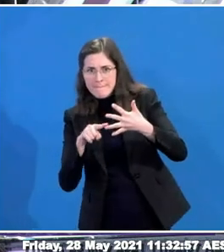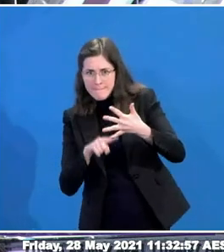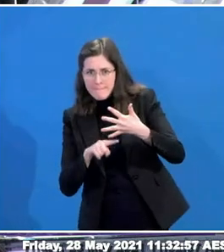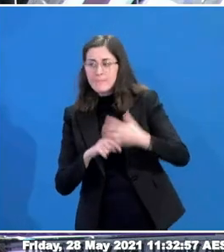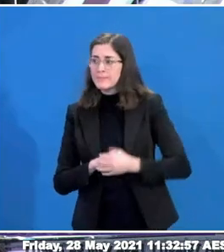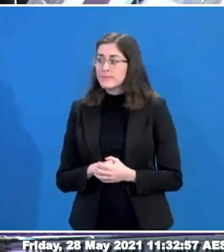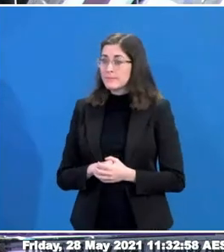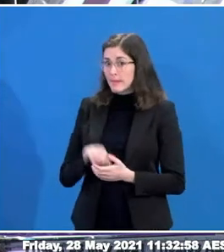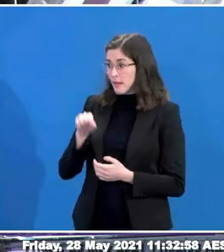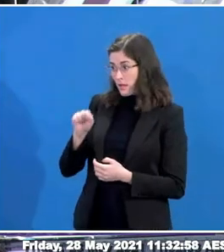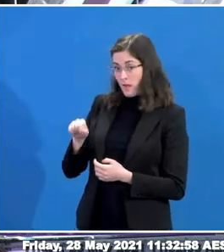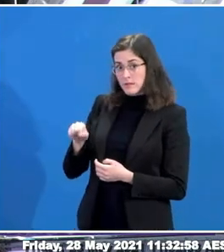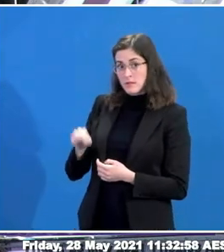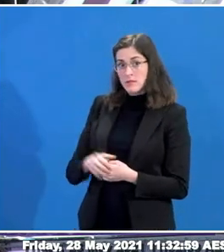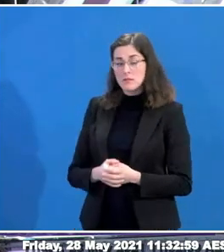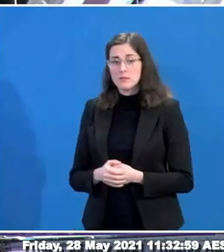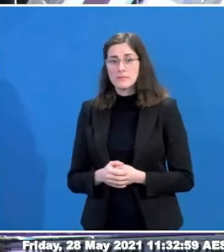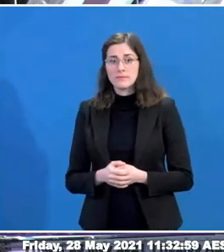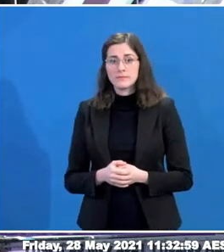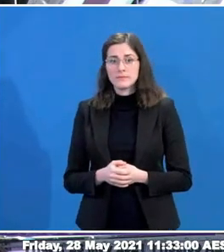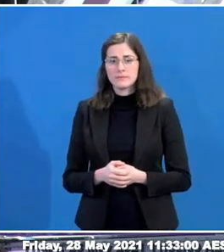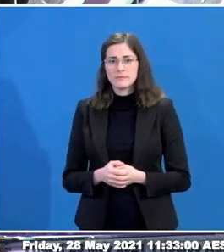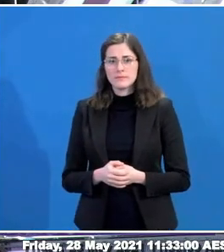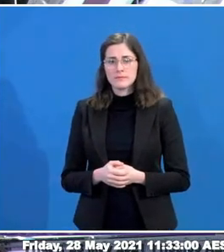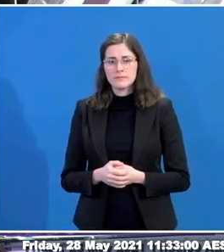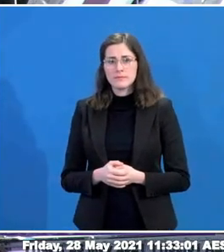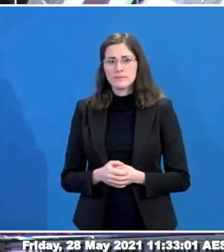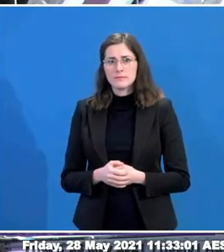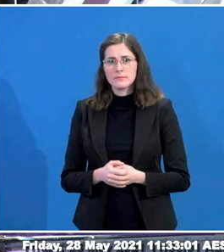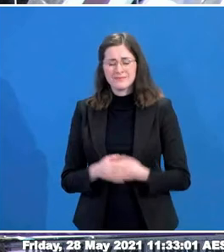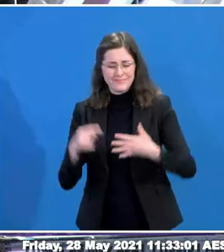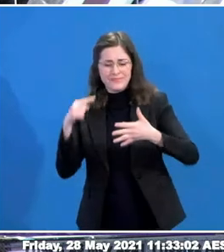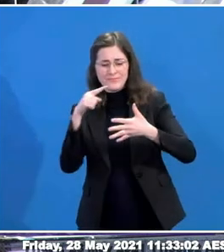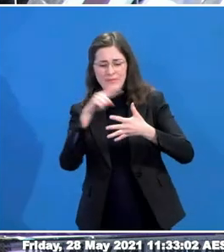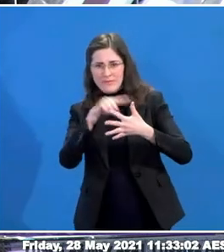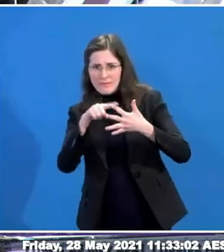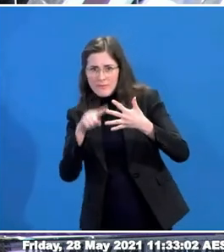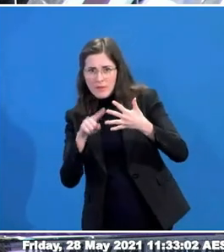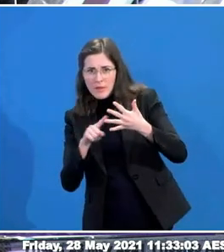Yes. there is nothing in any of the immediate action items that